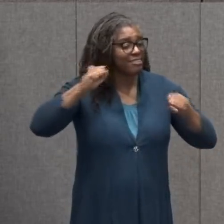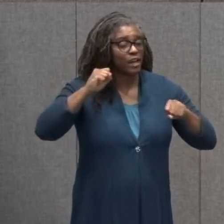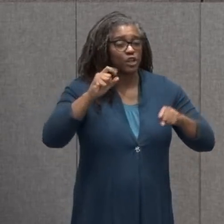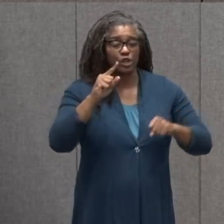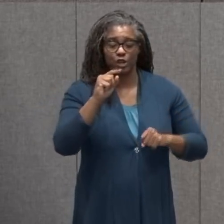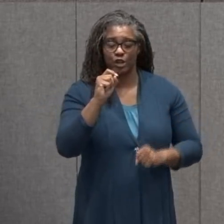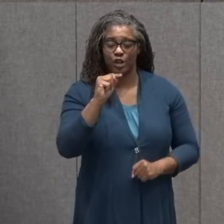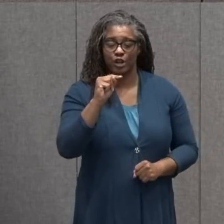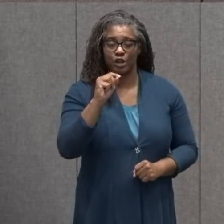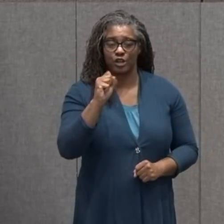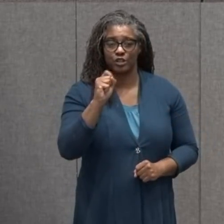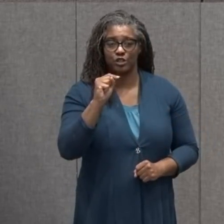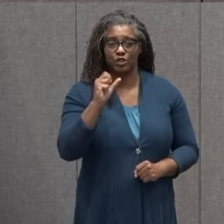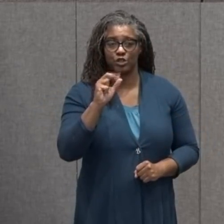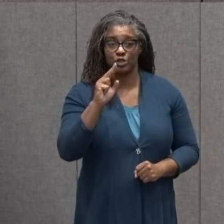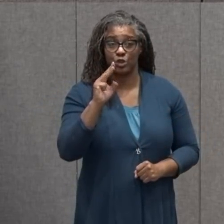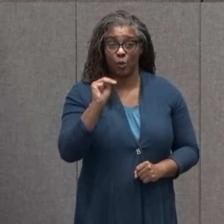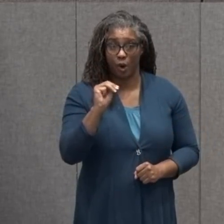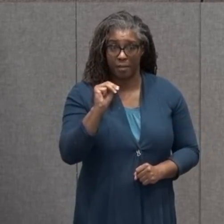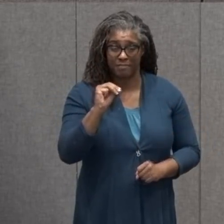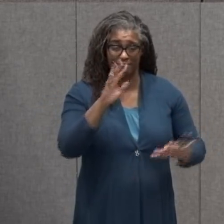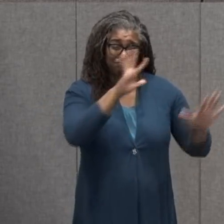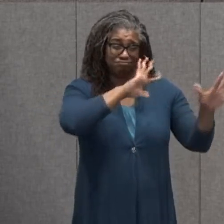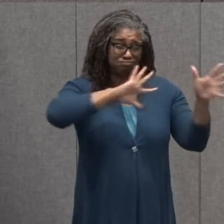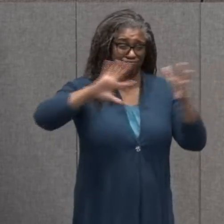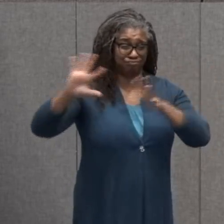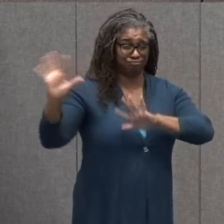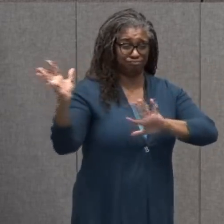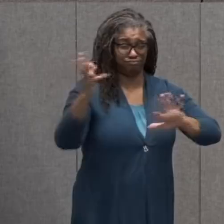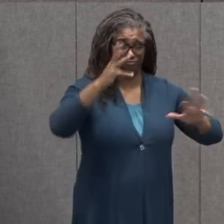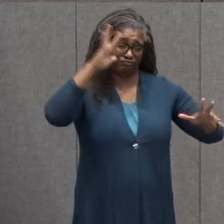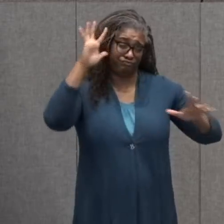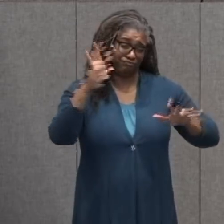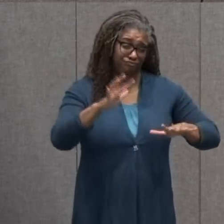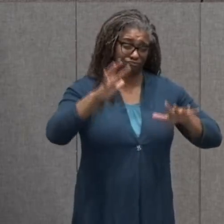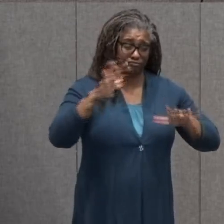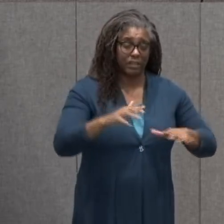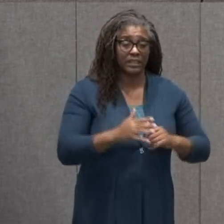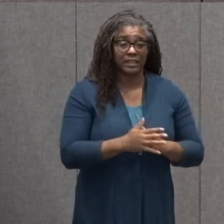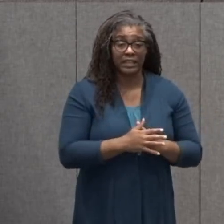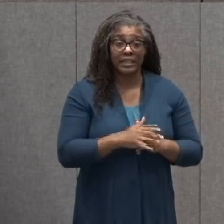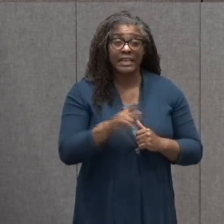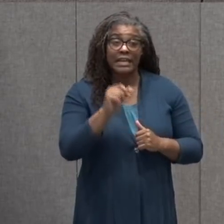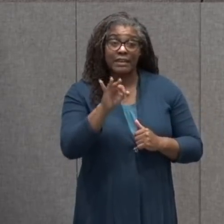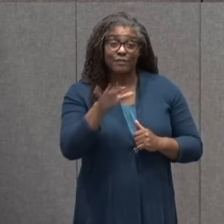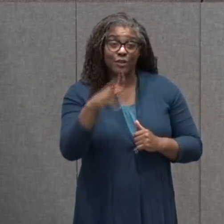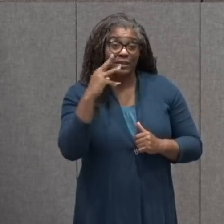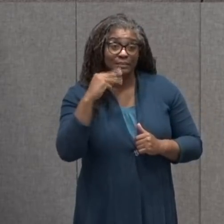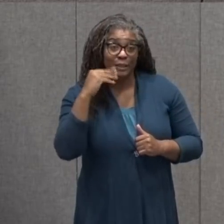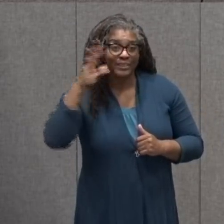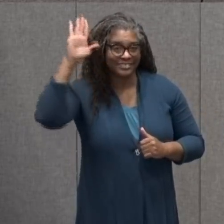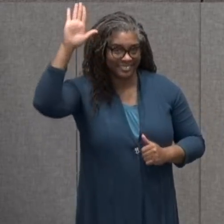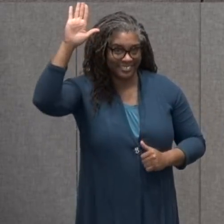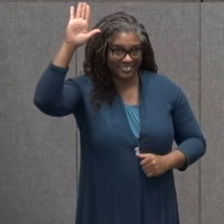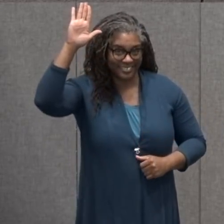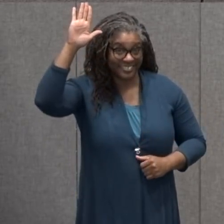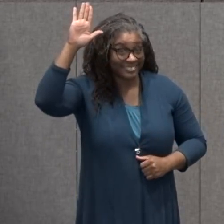if you have ever been in a thunderstorm. I have. And I think thunderstorms are fun,